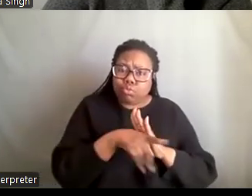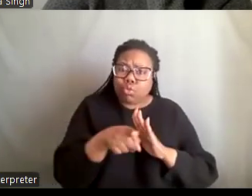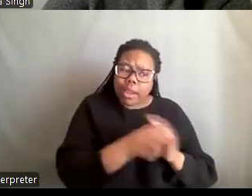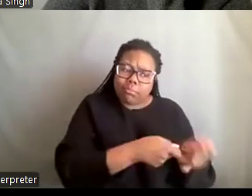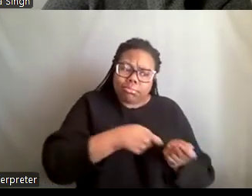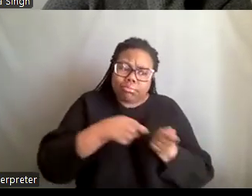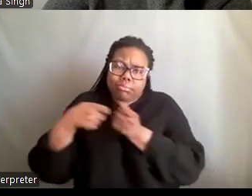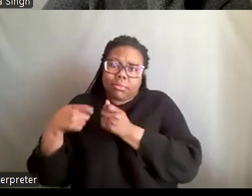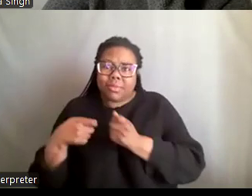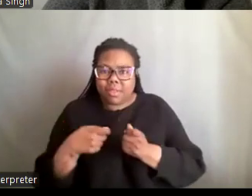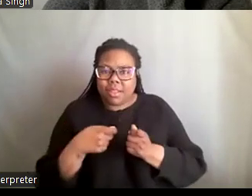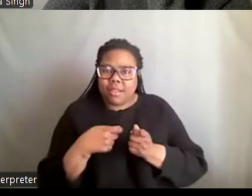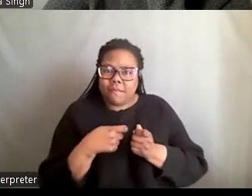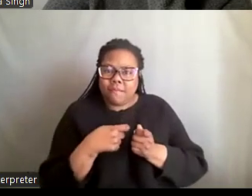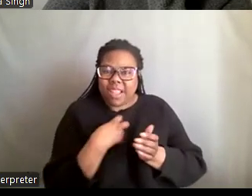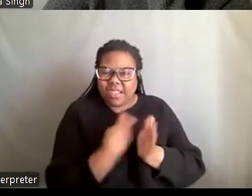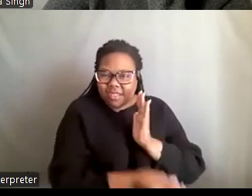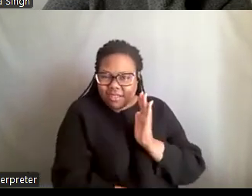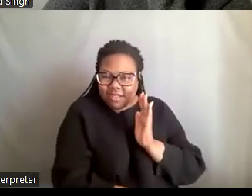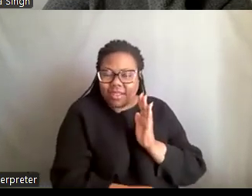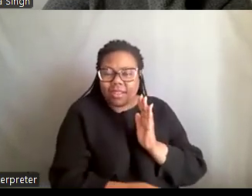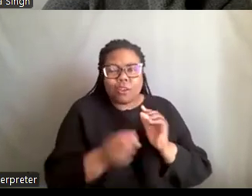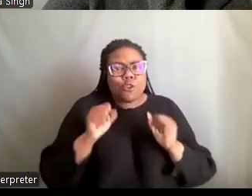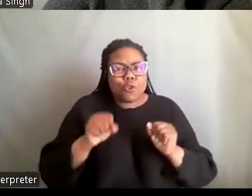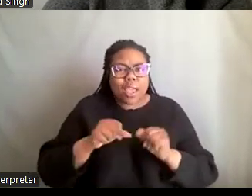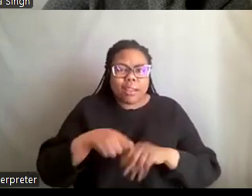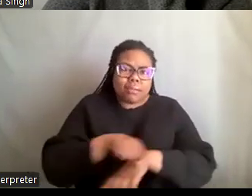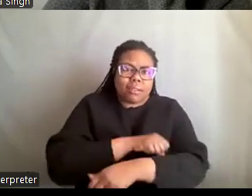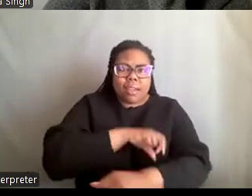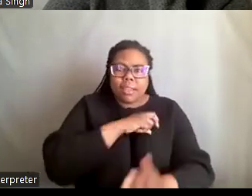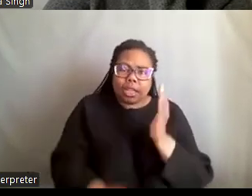in mental health and whatnot going on. You can get in the